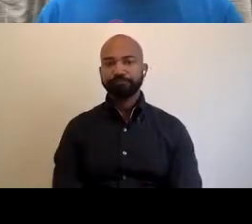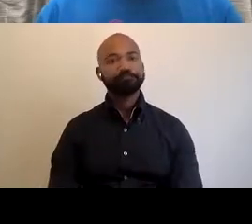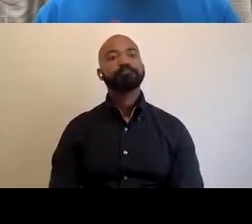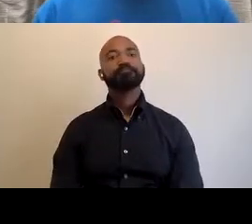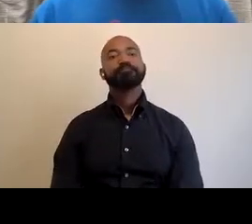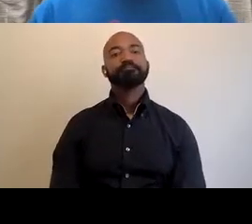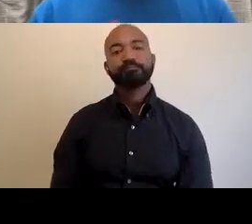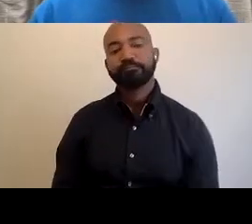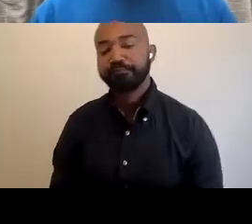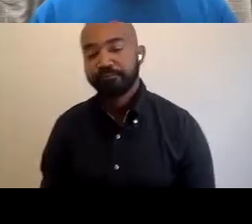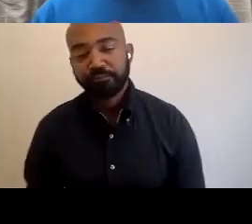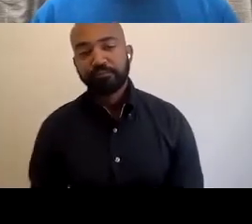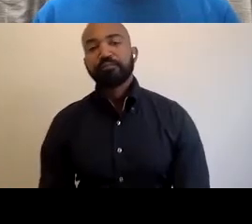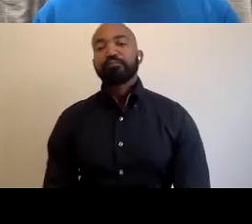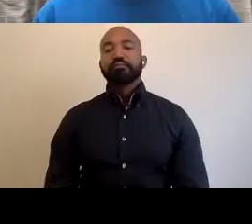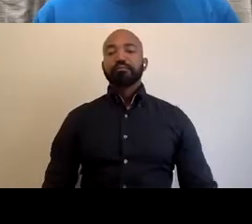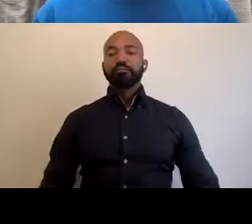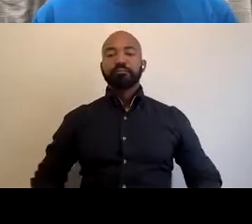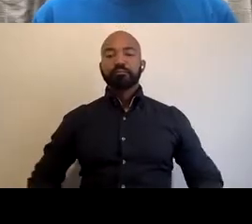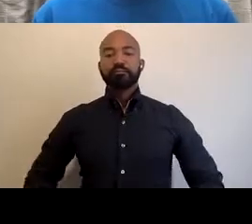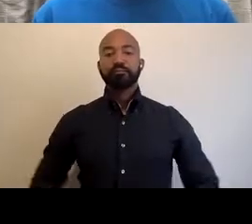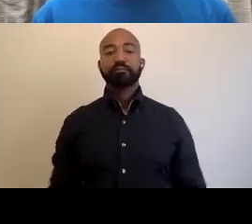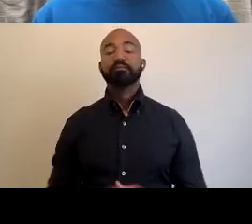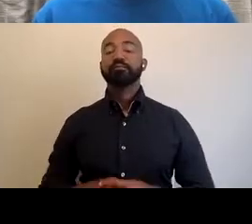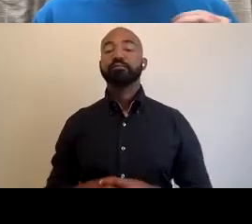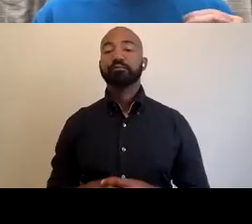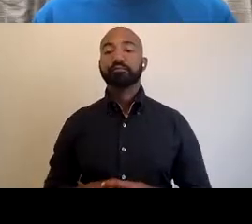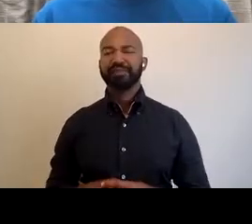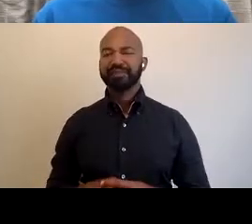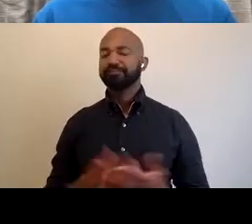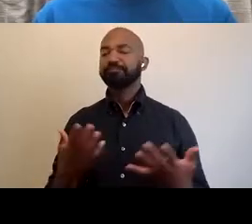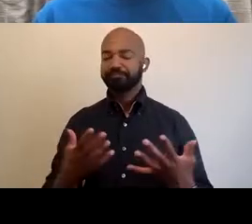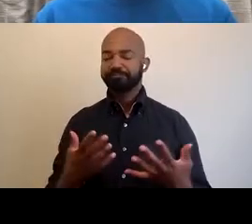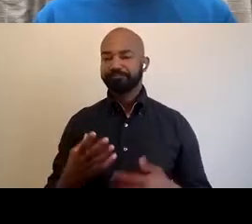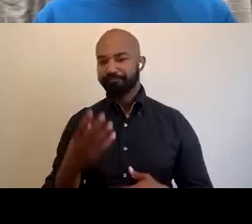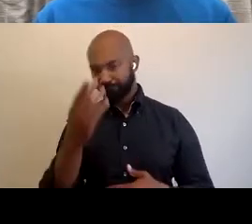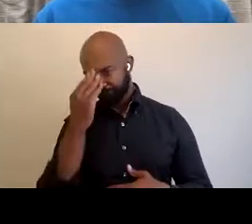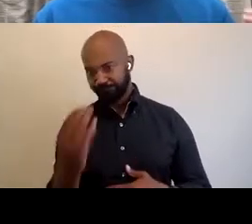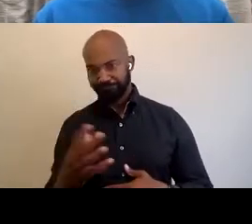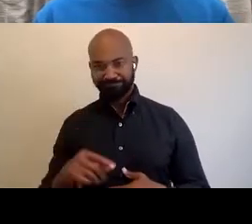So I like to caveat WPATH, these guidelines came out in 2012 and they really come